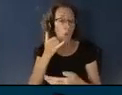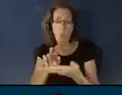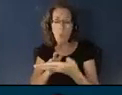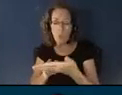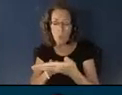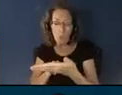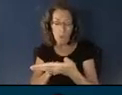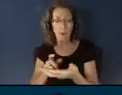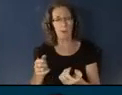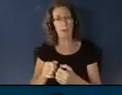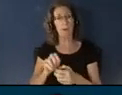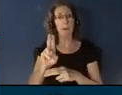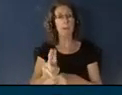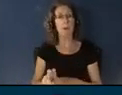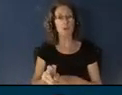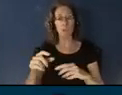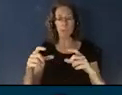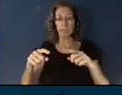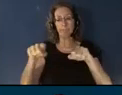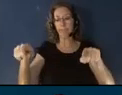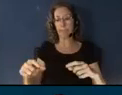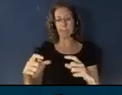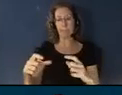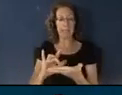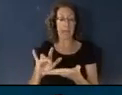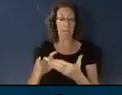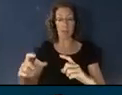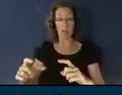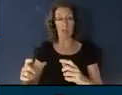know some kind of small tablet, they could also just be seeing it in black and white.